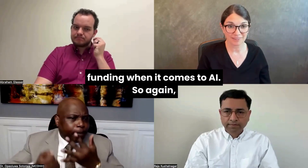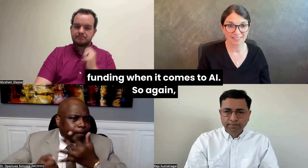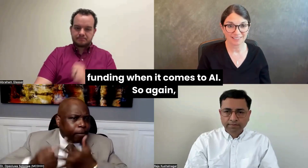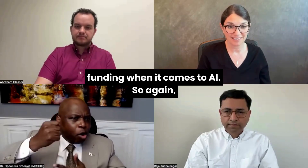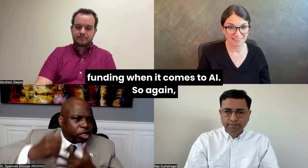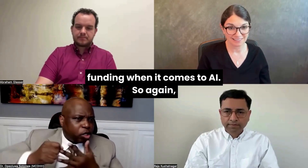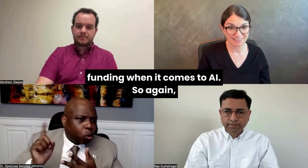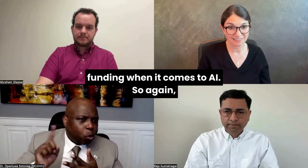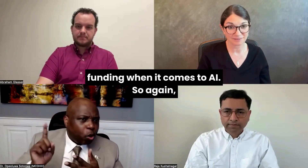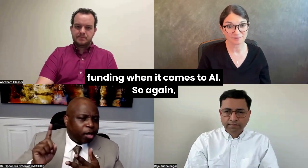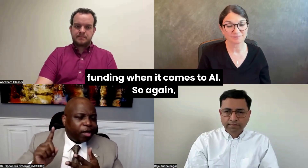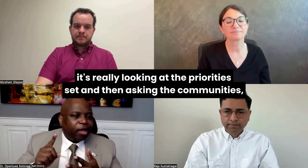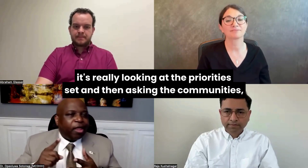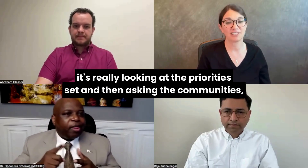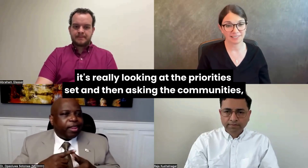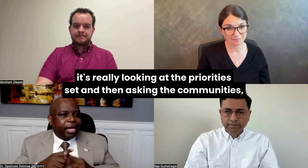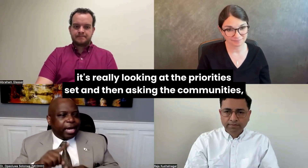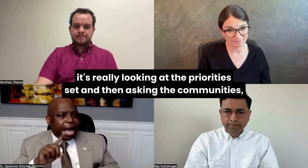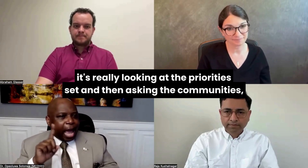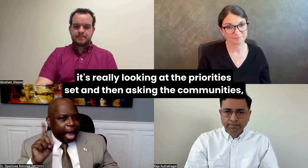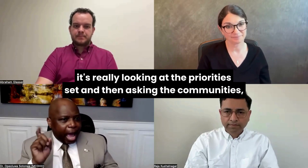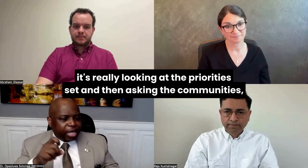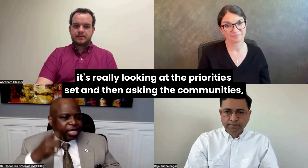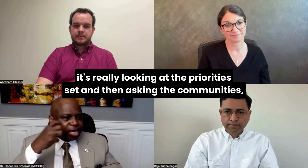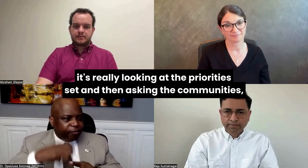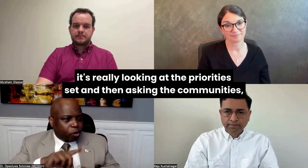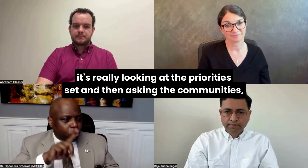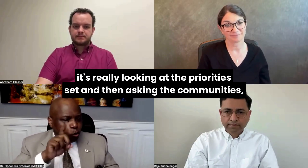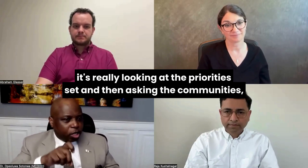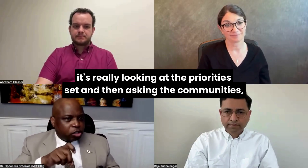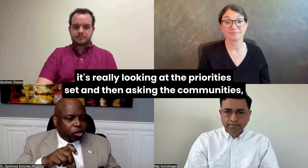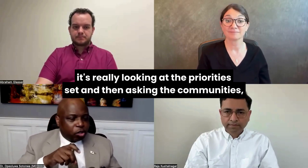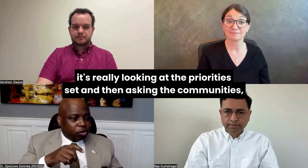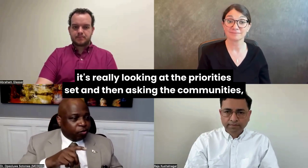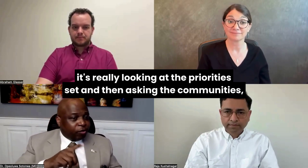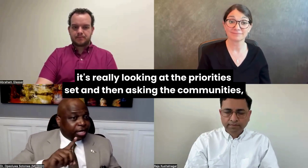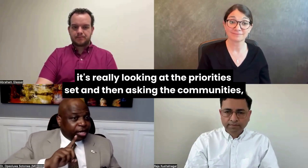it's really looking at the priorities set and then asking the communities,